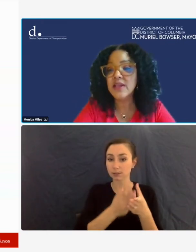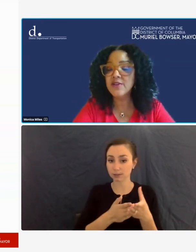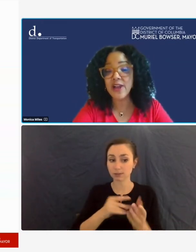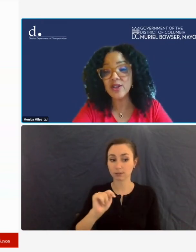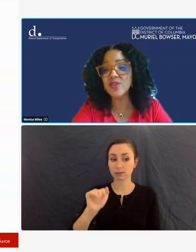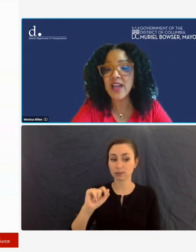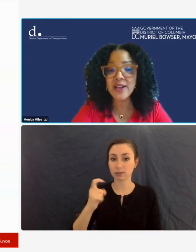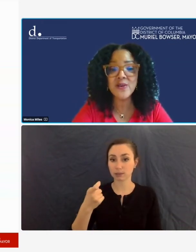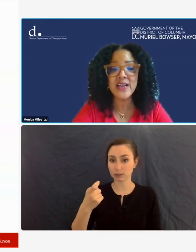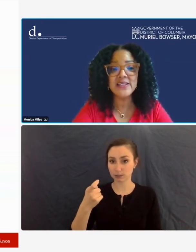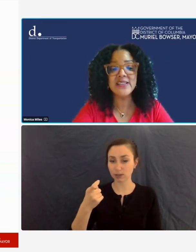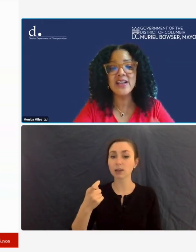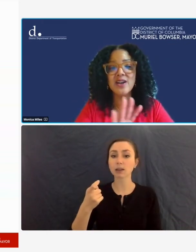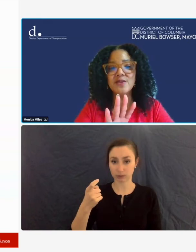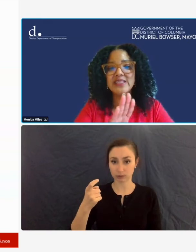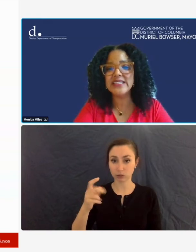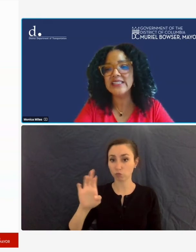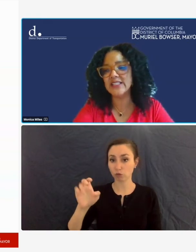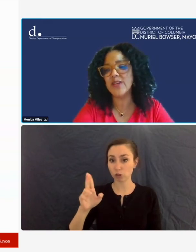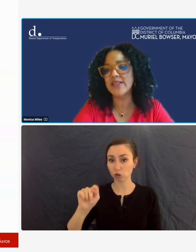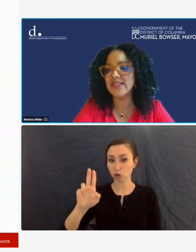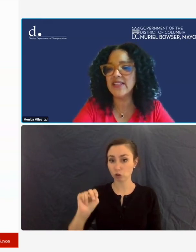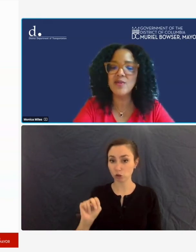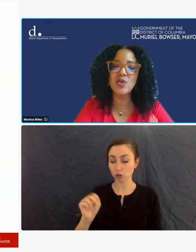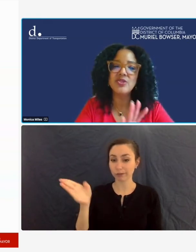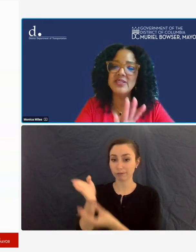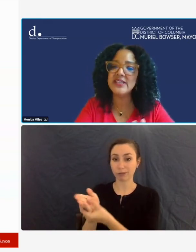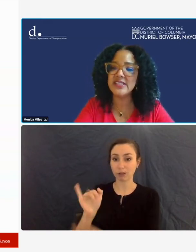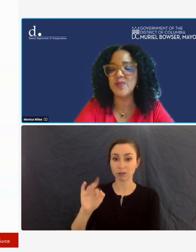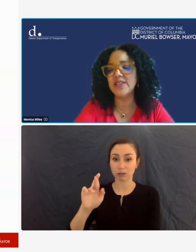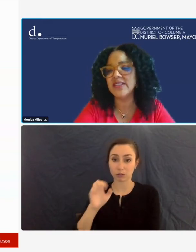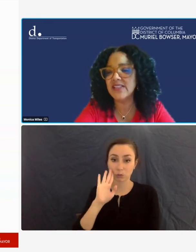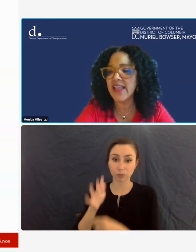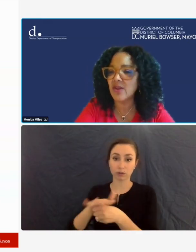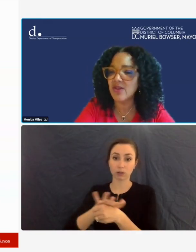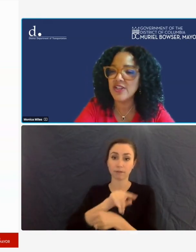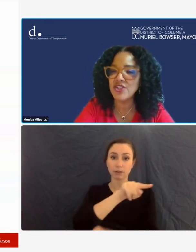filed with the irs that covers these expenses and then we'll use these expenses in the calculation